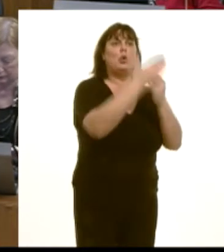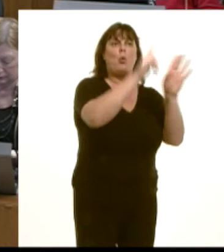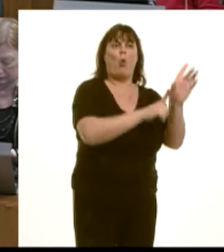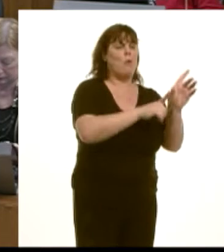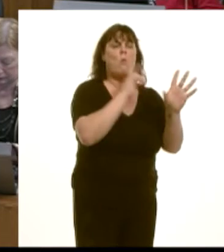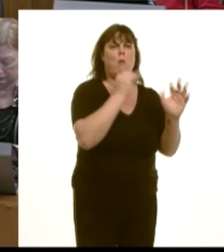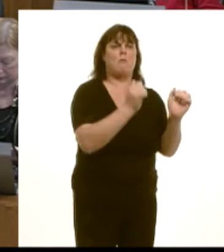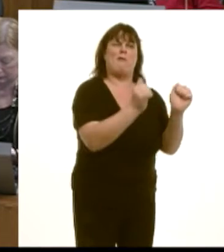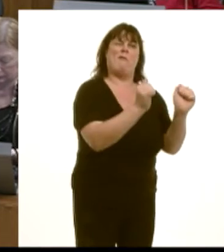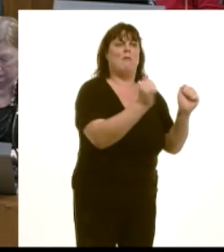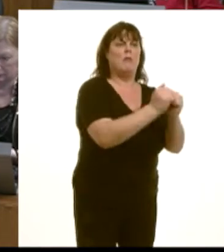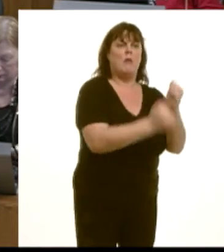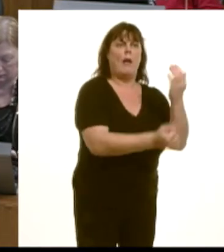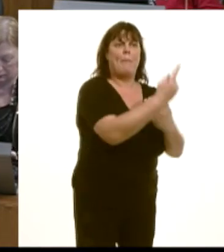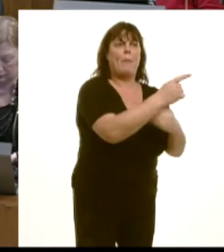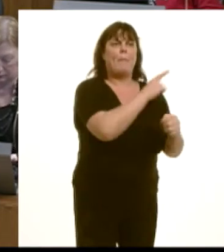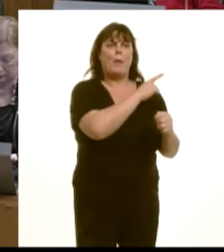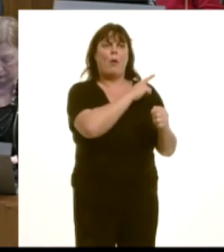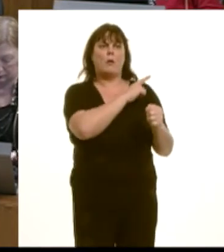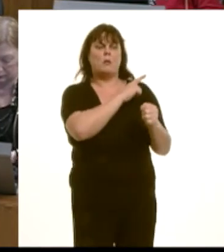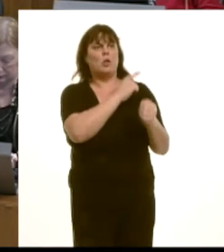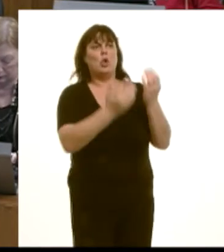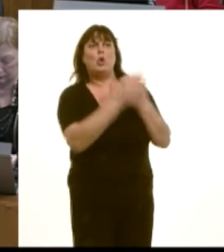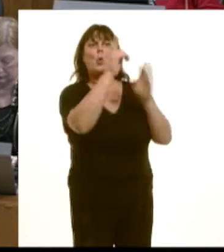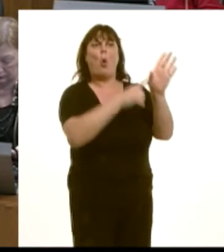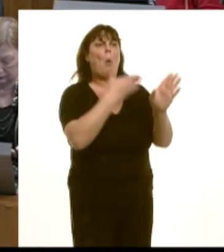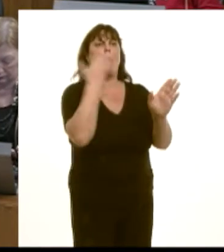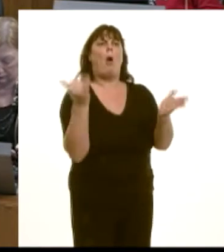York does not have a hub airport, unlike other American cities. It is important that, when